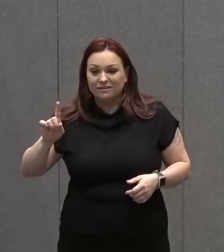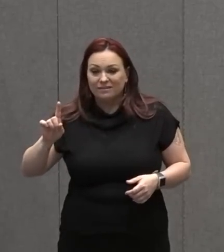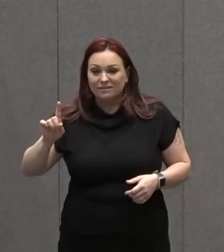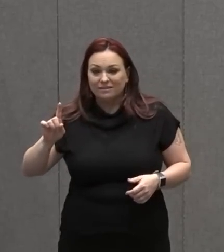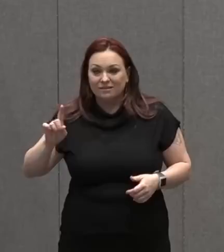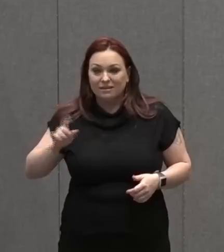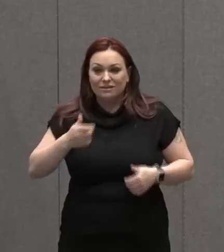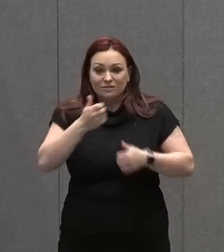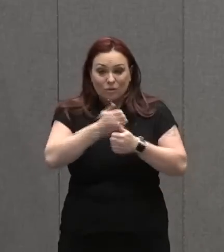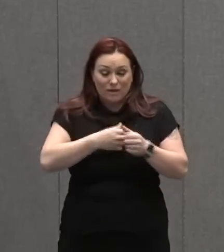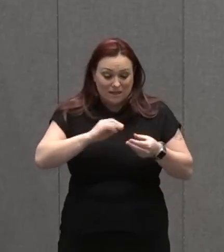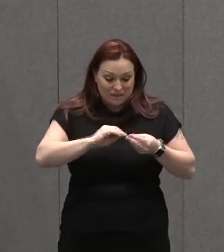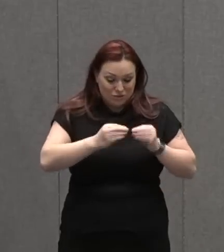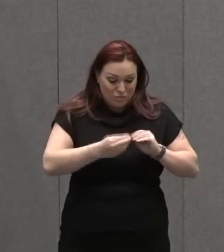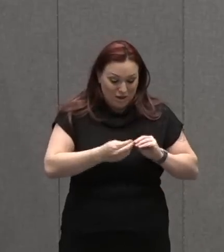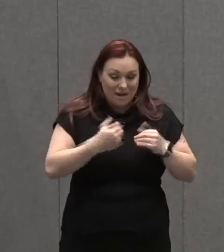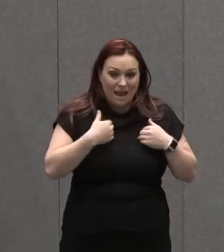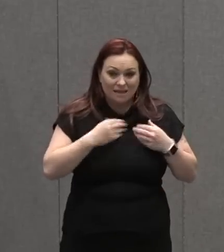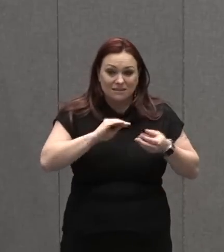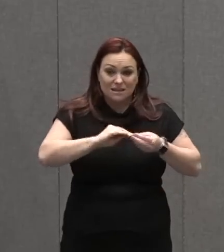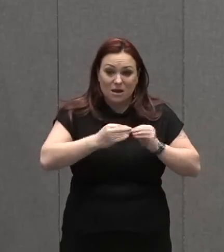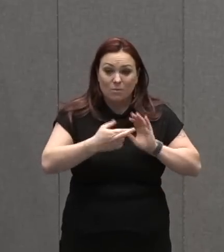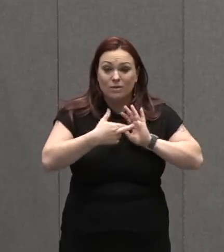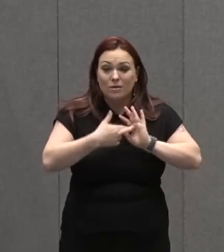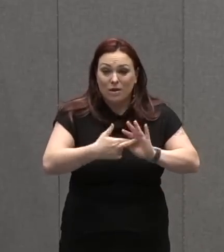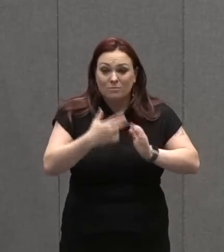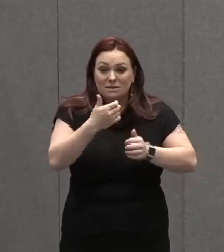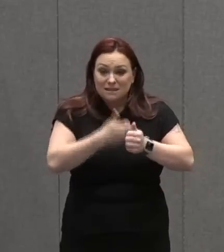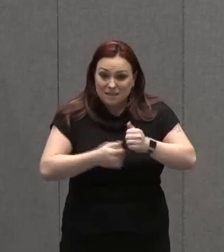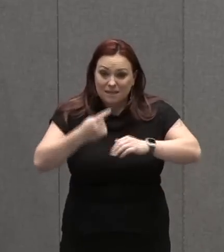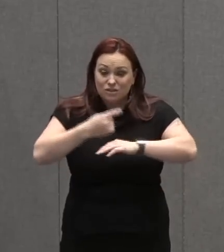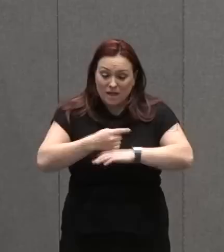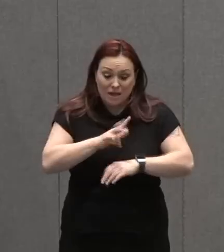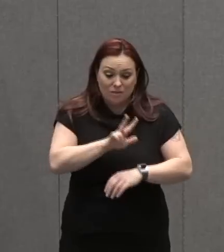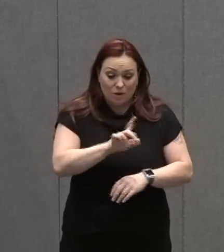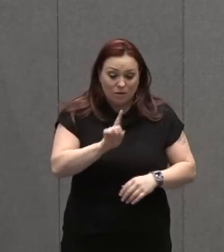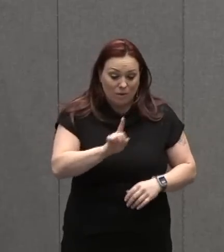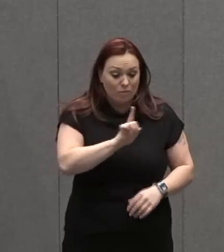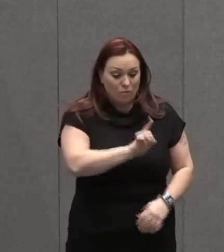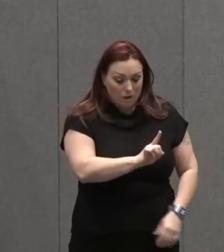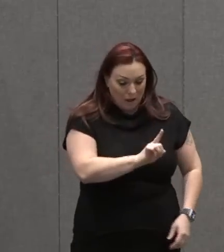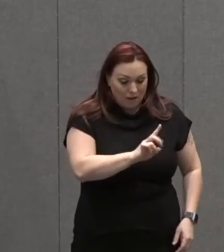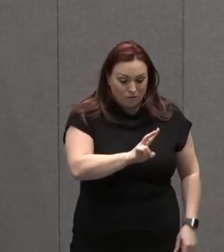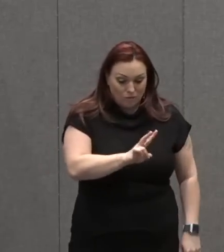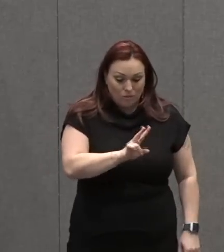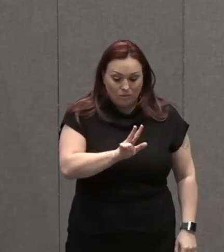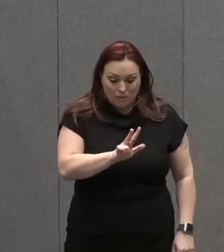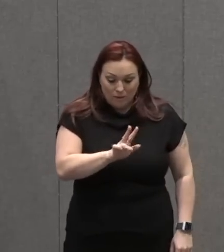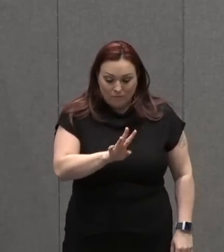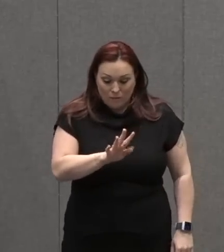So, 31 tick marks starting from the number one, all the way up to 31.